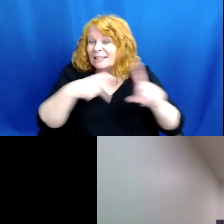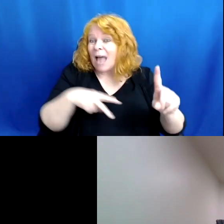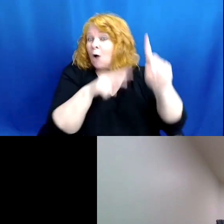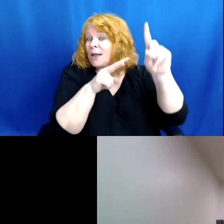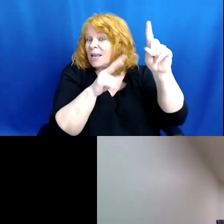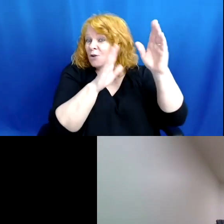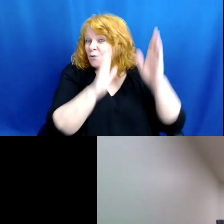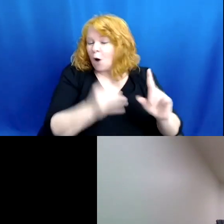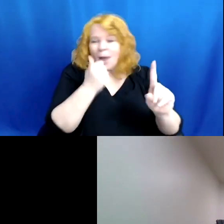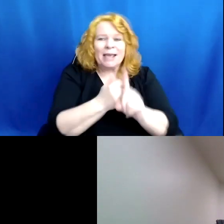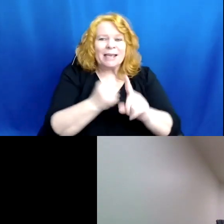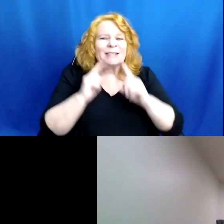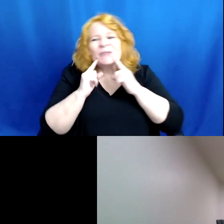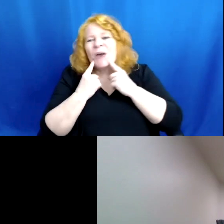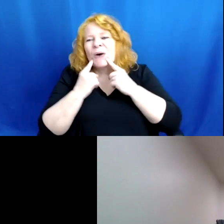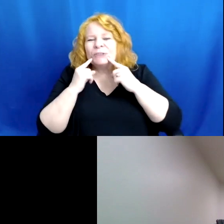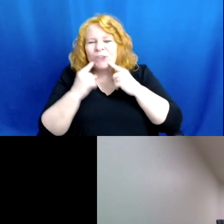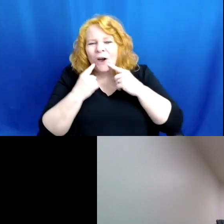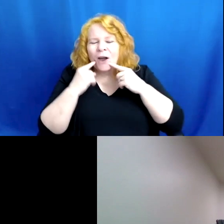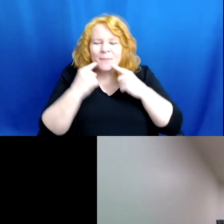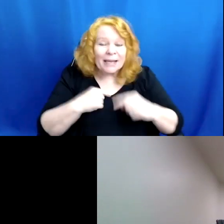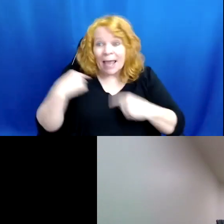It has been fun to learn and play.